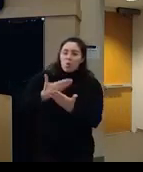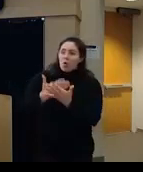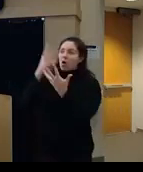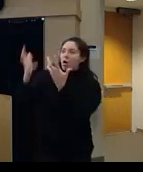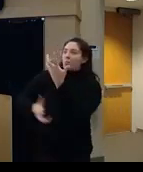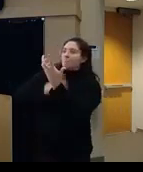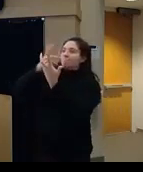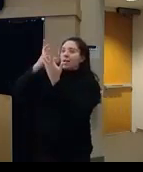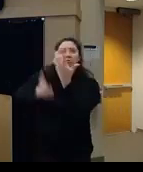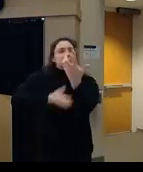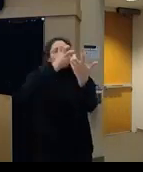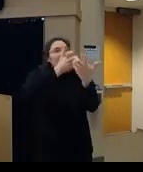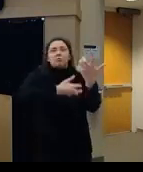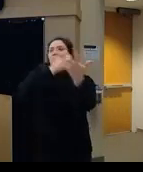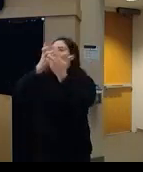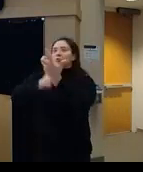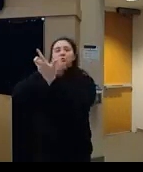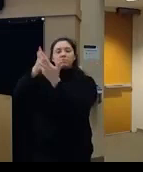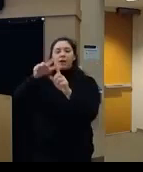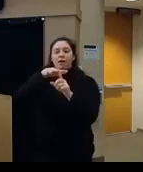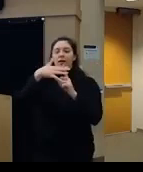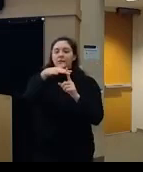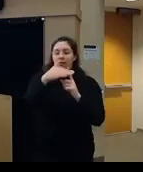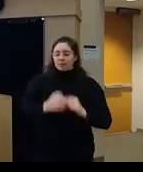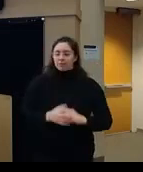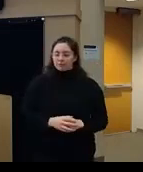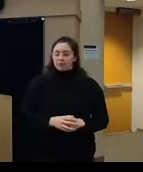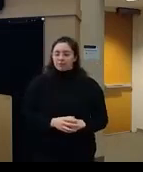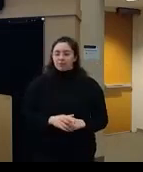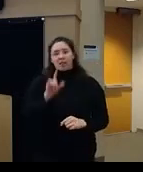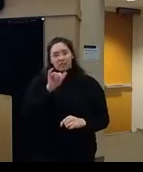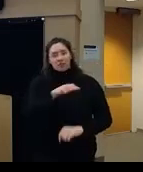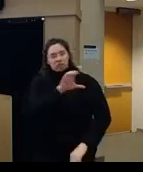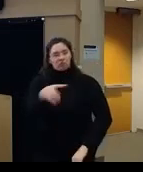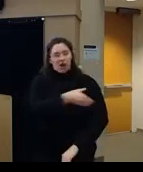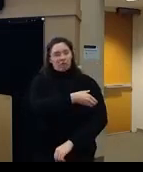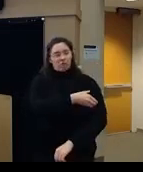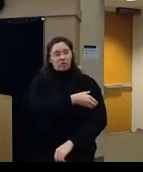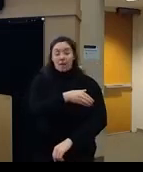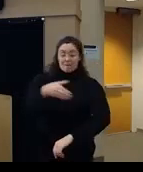the reality of others of someone else and that's where the real power comes in power is the ability